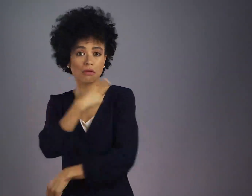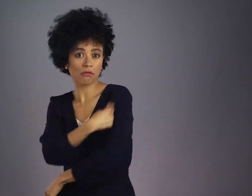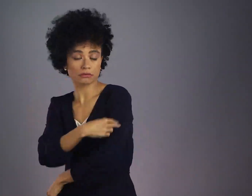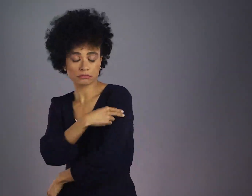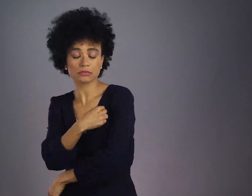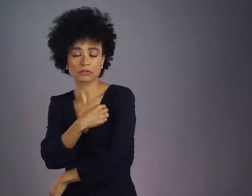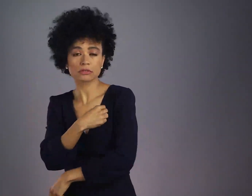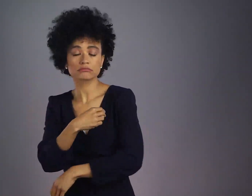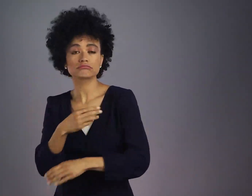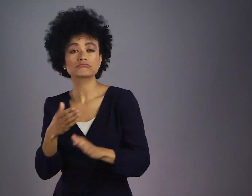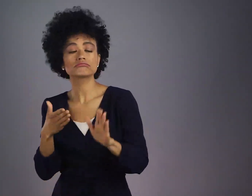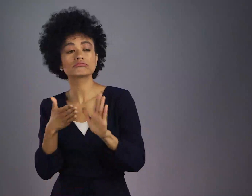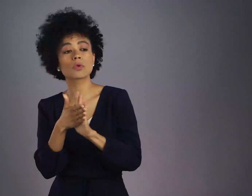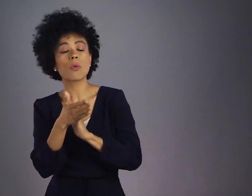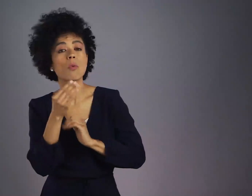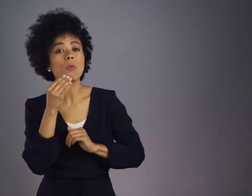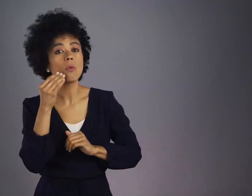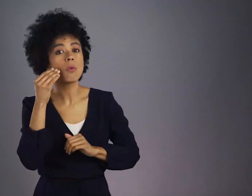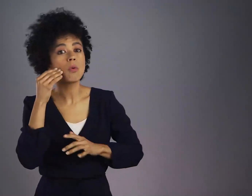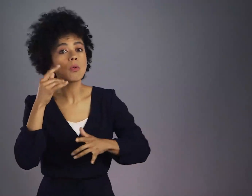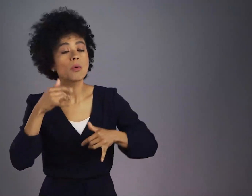Sometimes he drinks on the way home from the hospital.